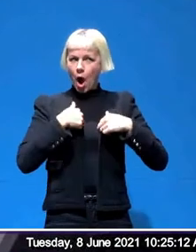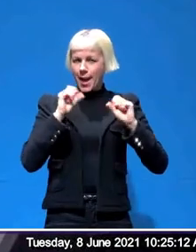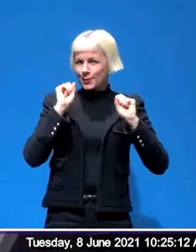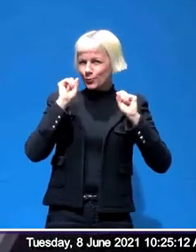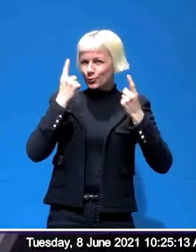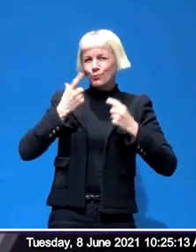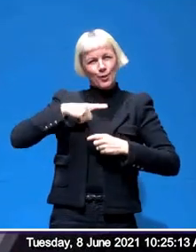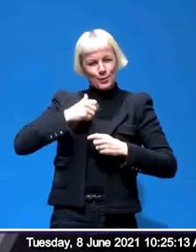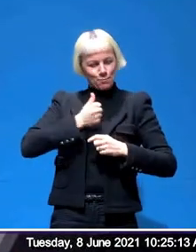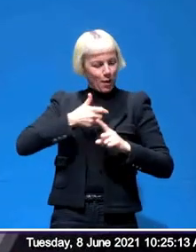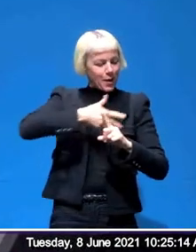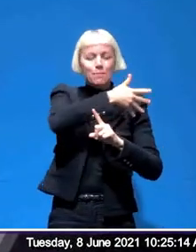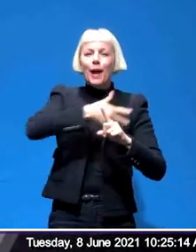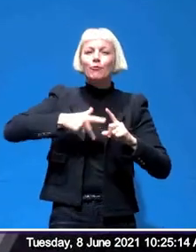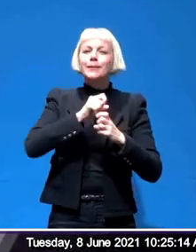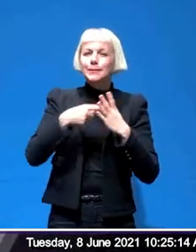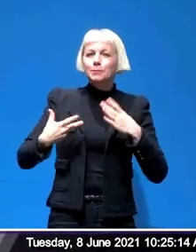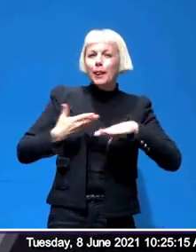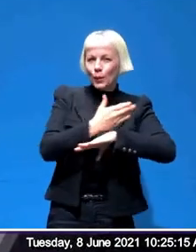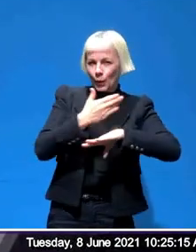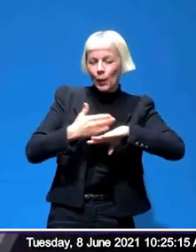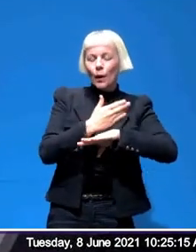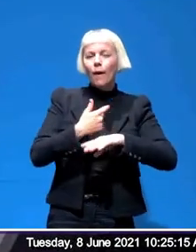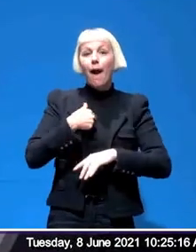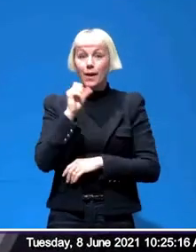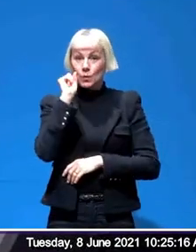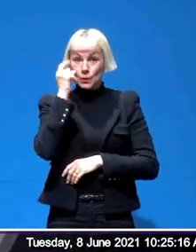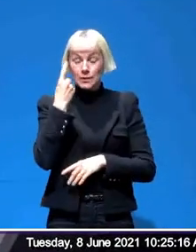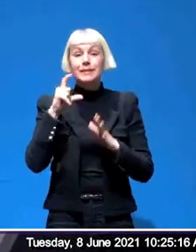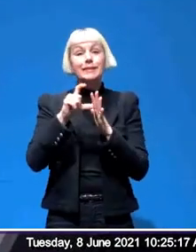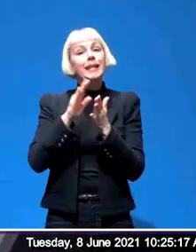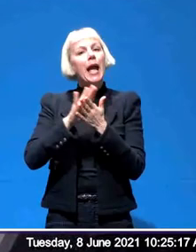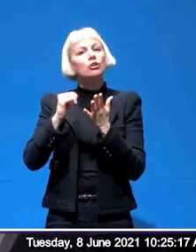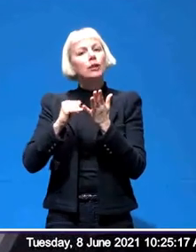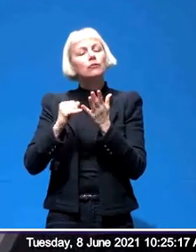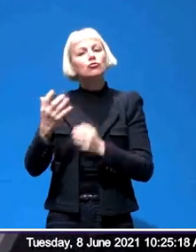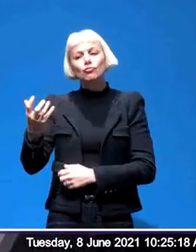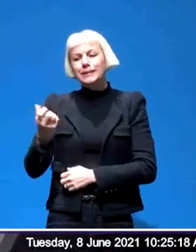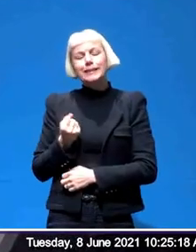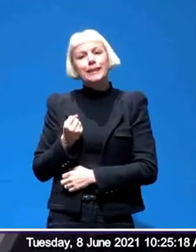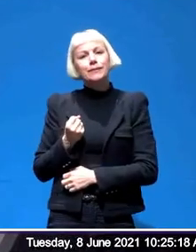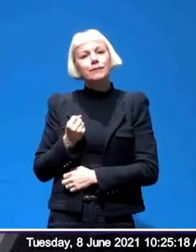experience in the disability sector that DHS received a percentage of the